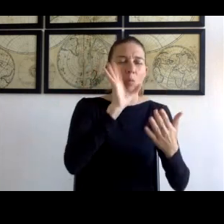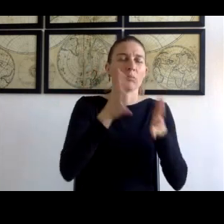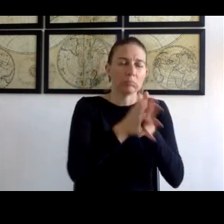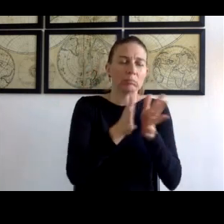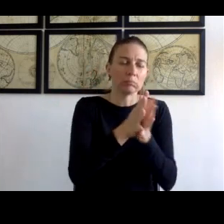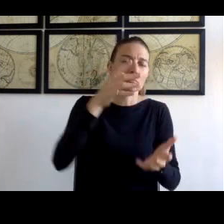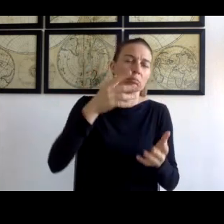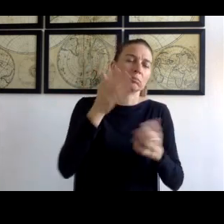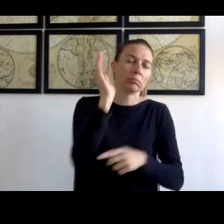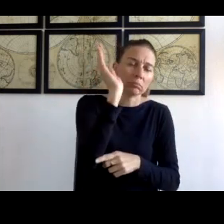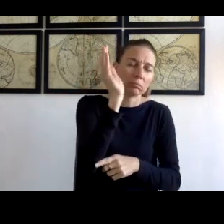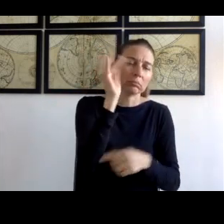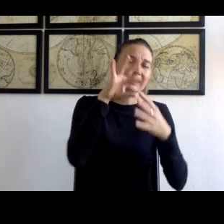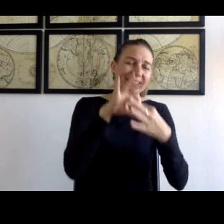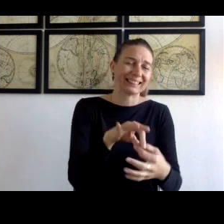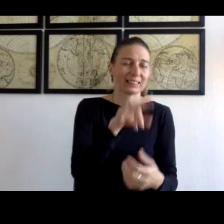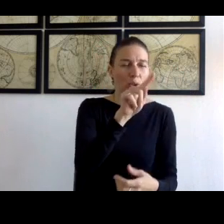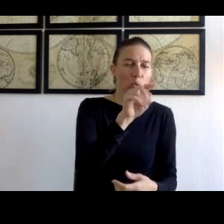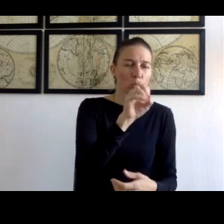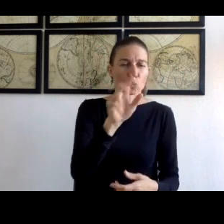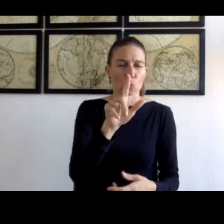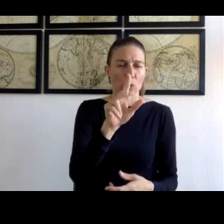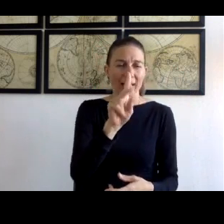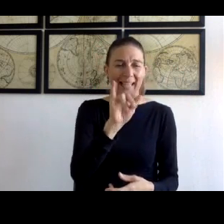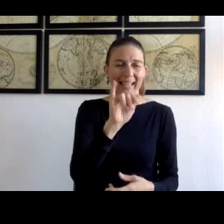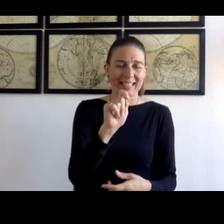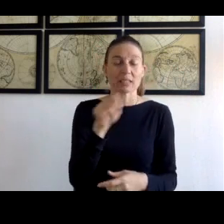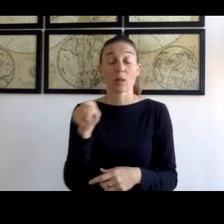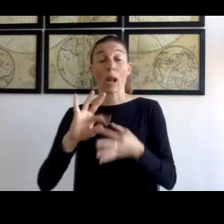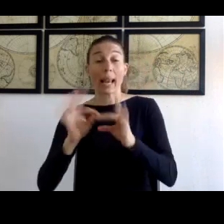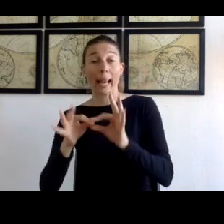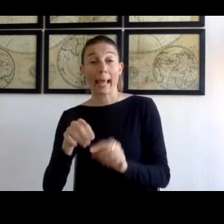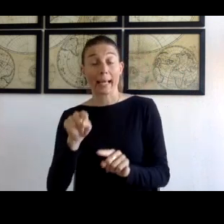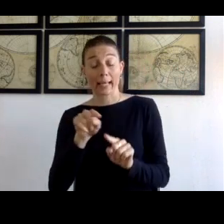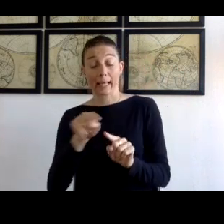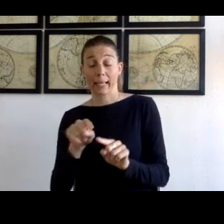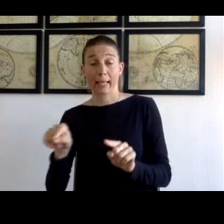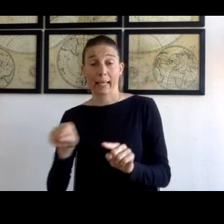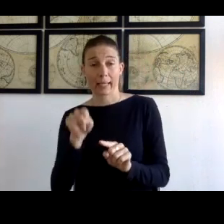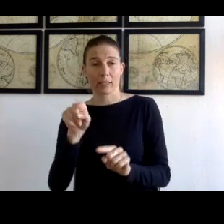So for the actual webinar I think the presentation is the most relevant.